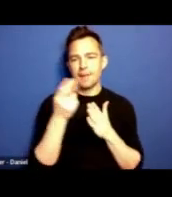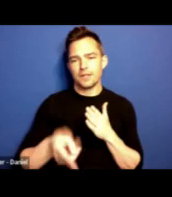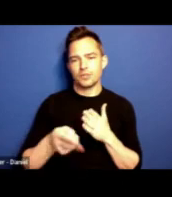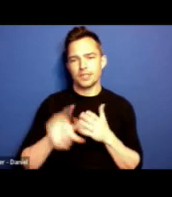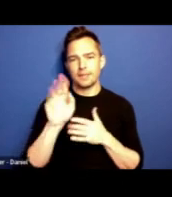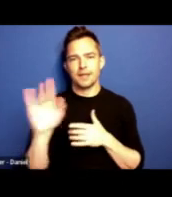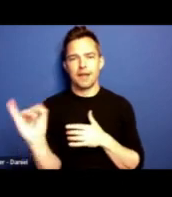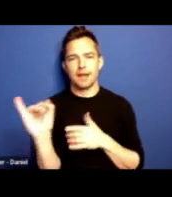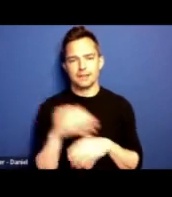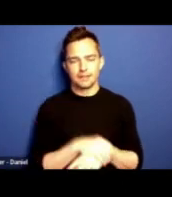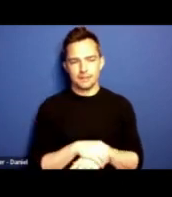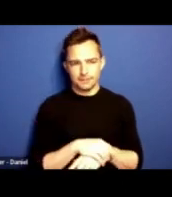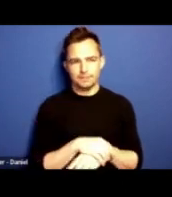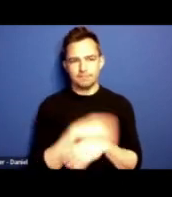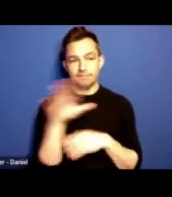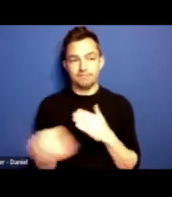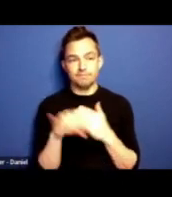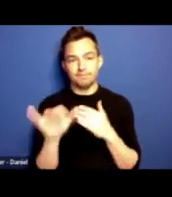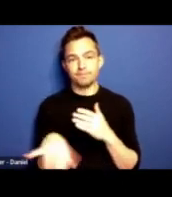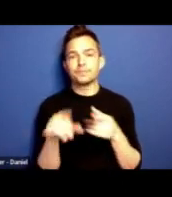injury added into the assessment